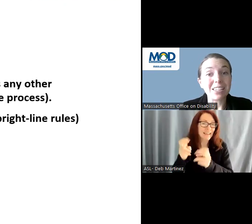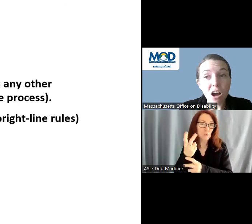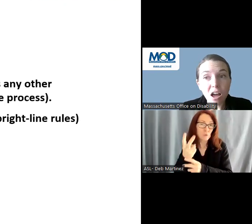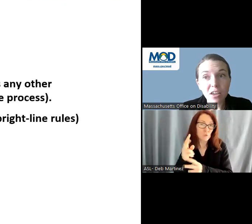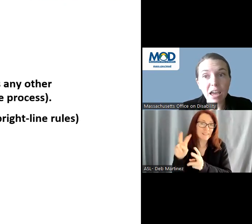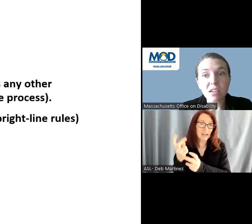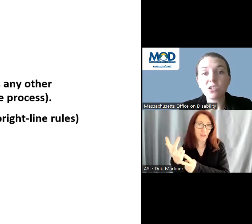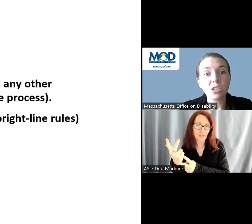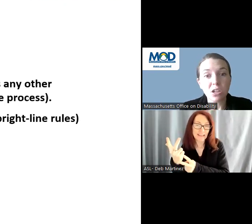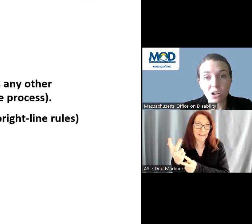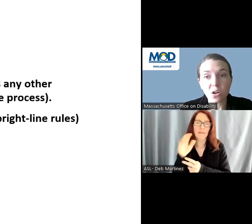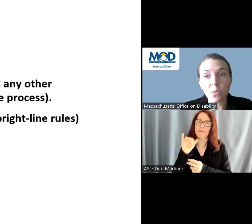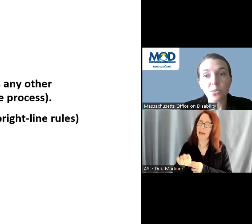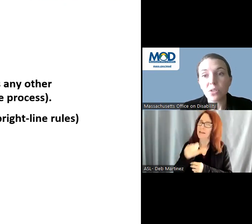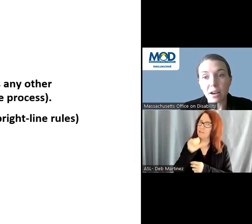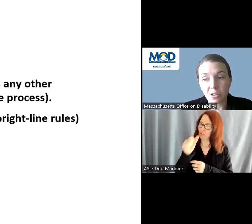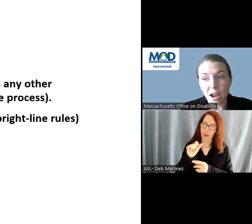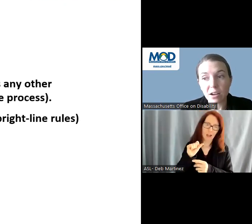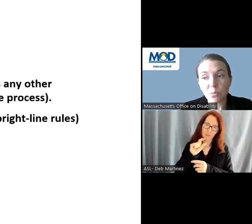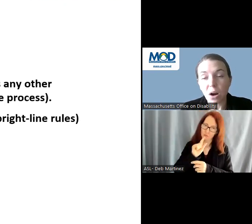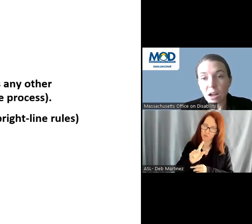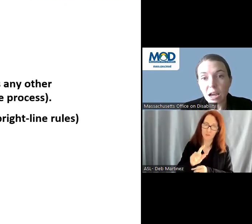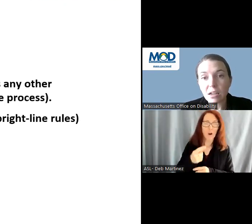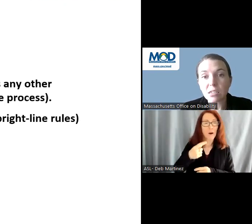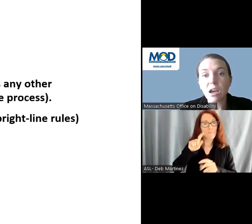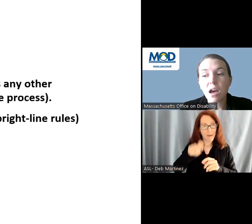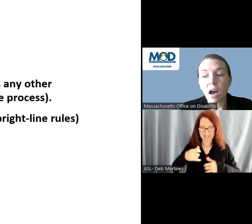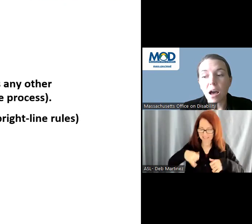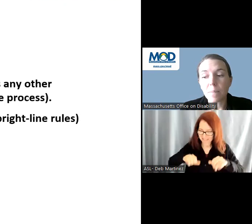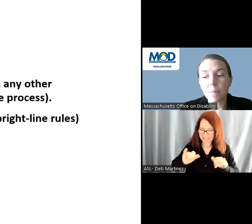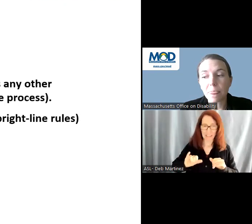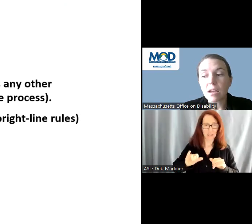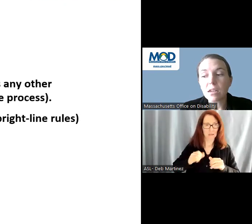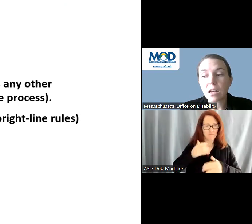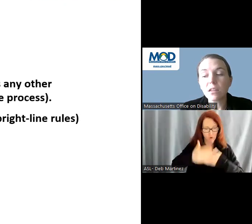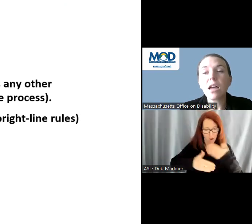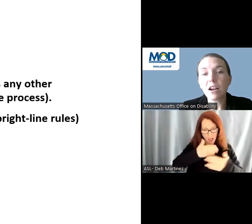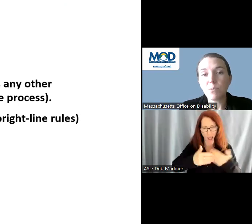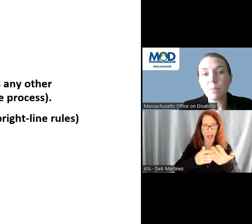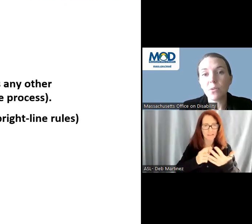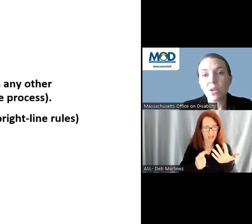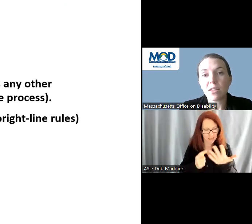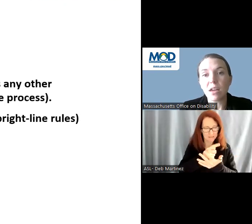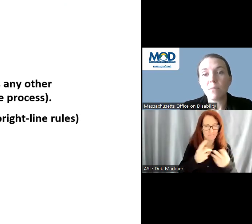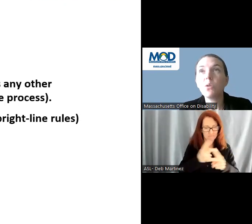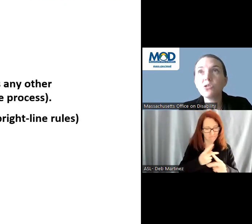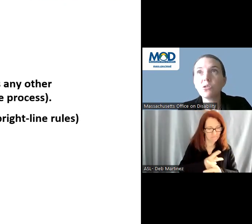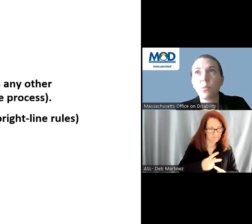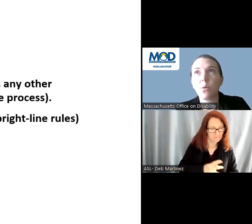that's not the case you're still going to go through that interactive process and a lot of people think that emotional